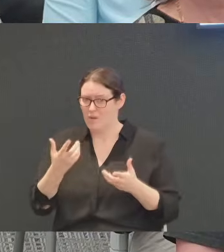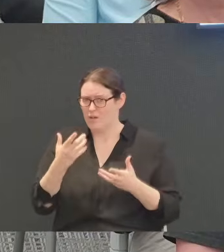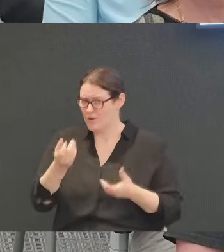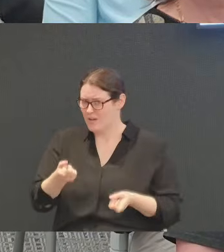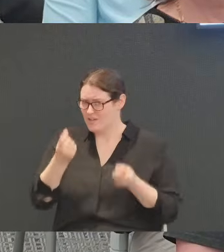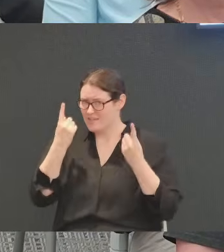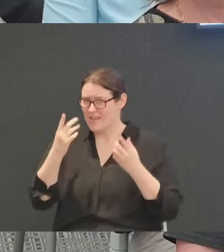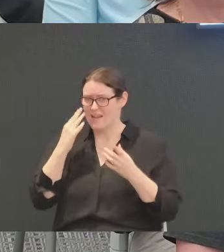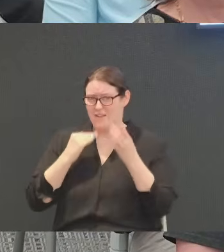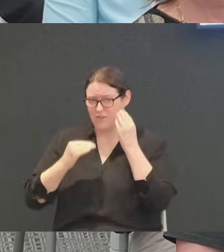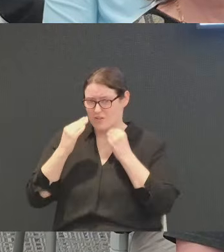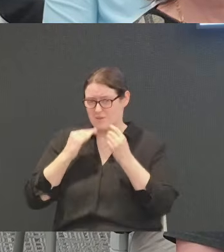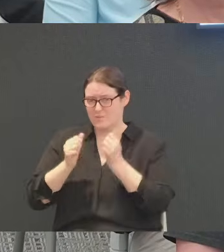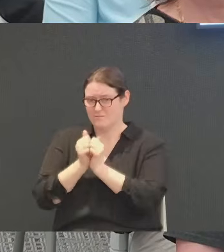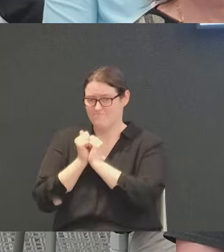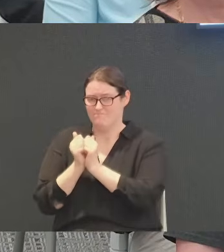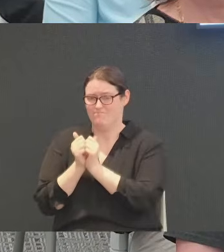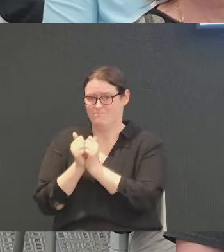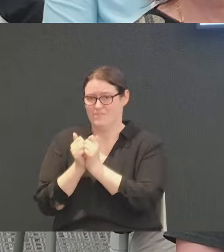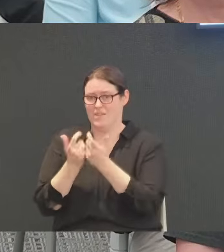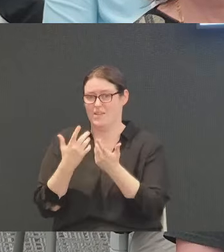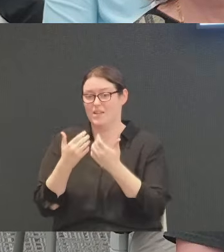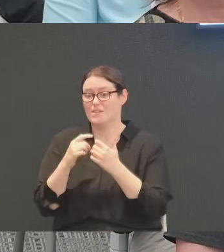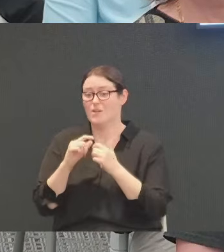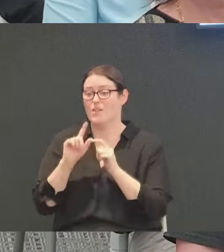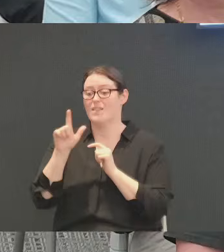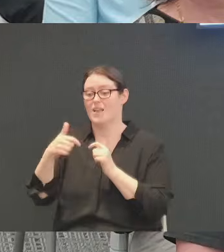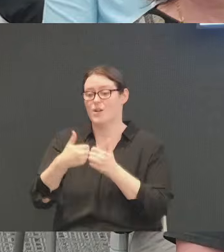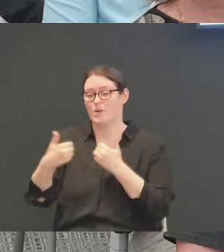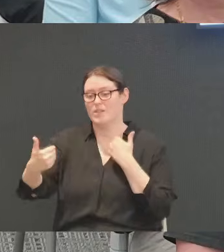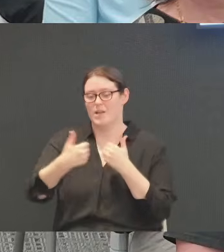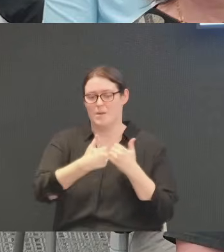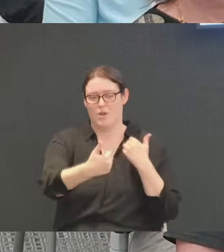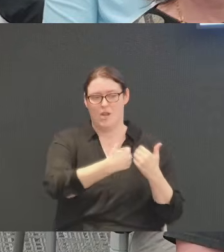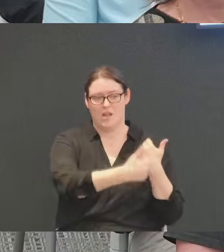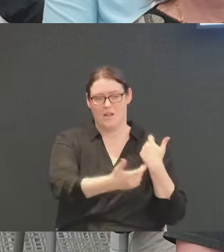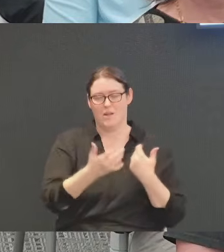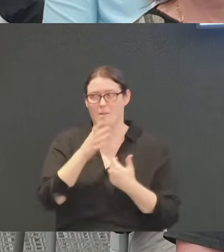together until we were separated. And then those patterns were still repeated because we were